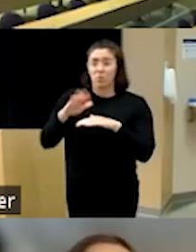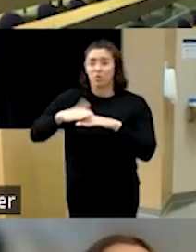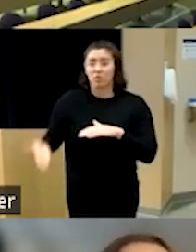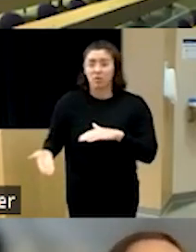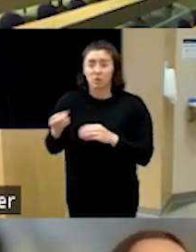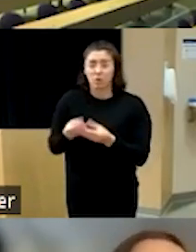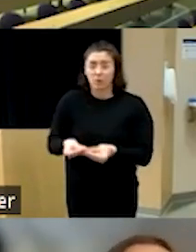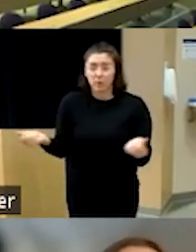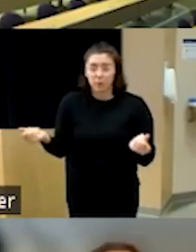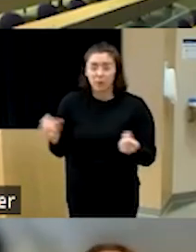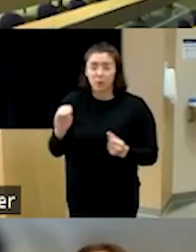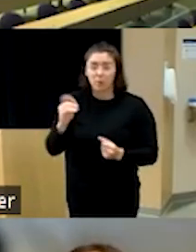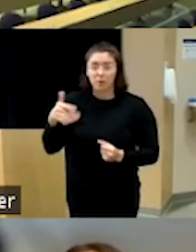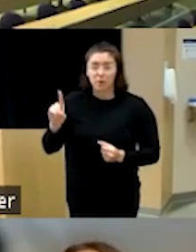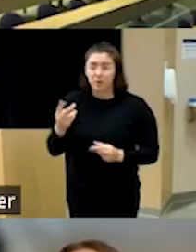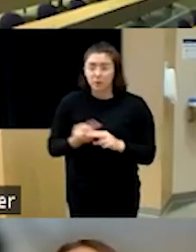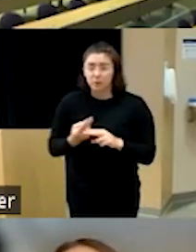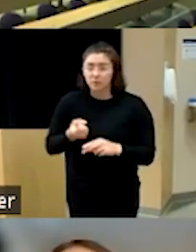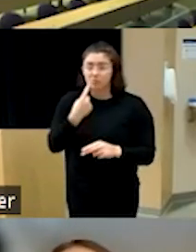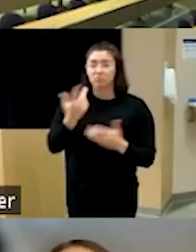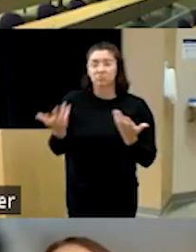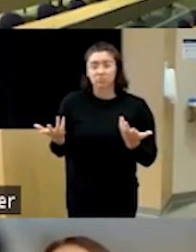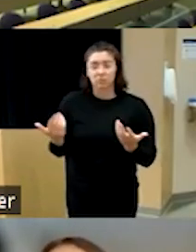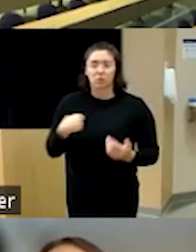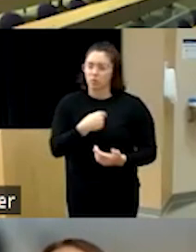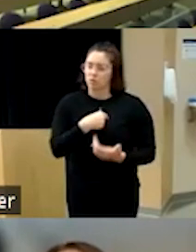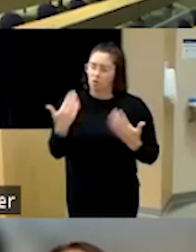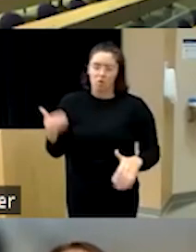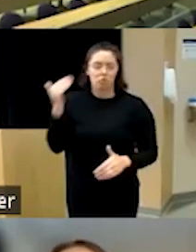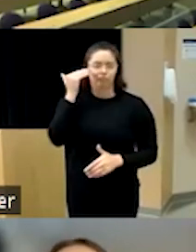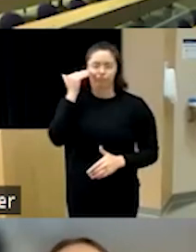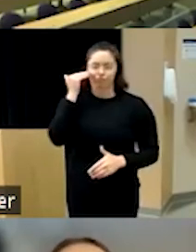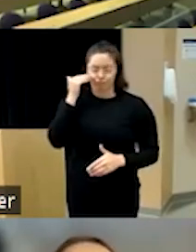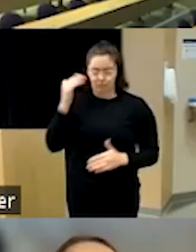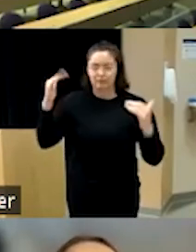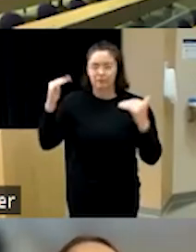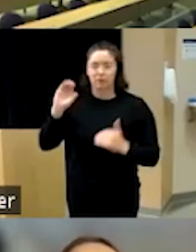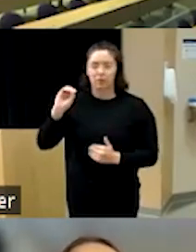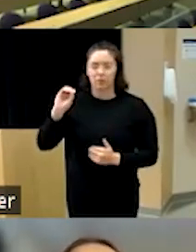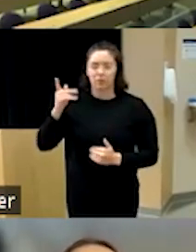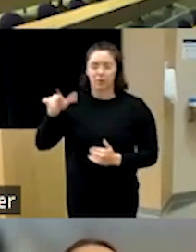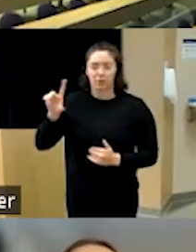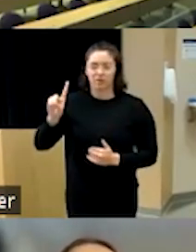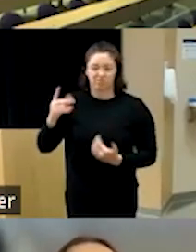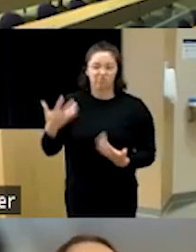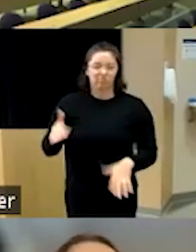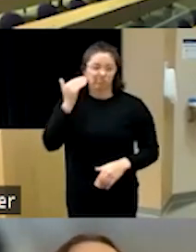um because we're very familiar with opiates and we know what to expect and if we think